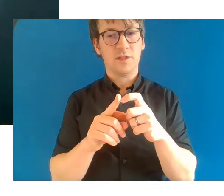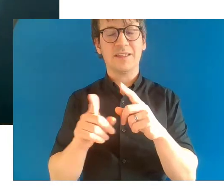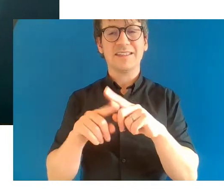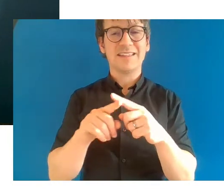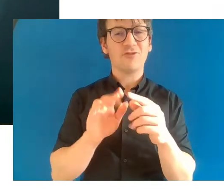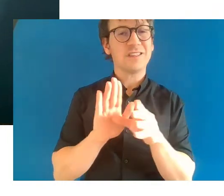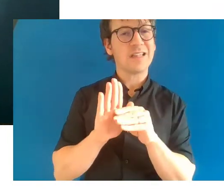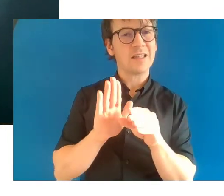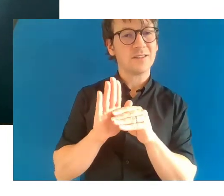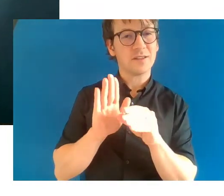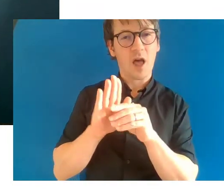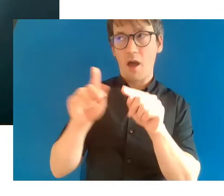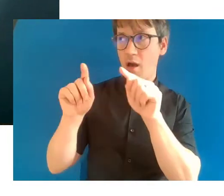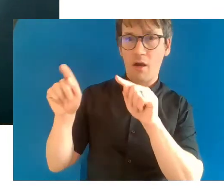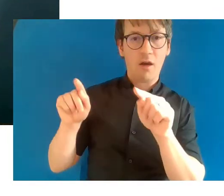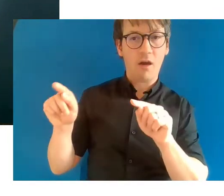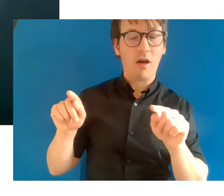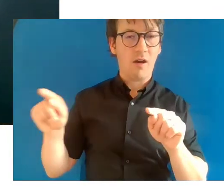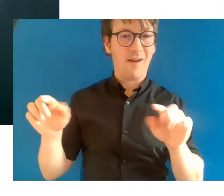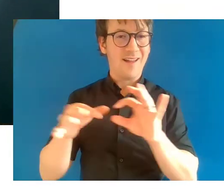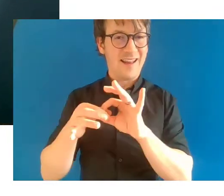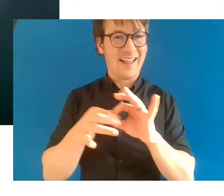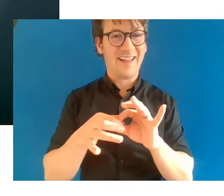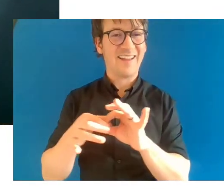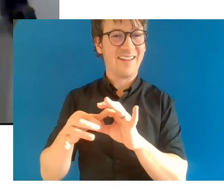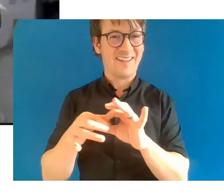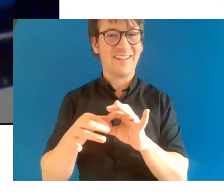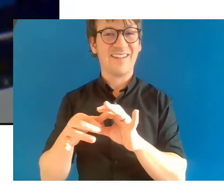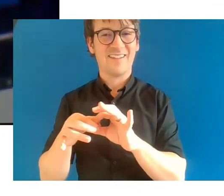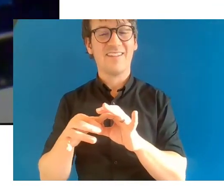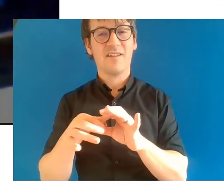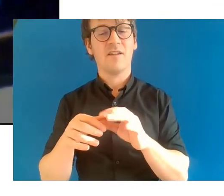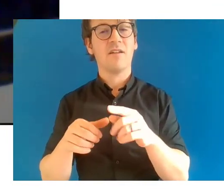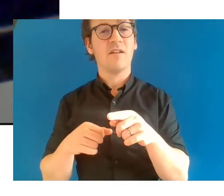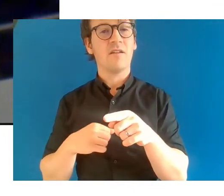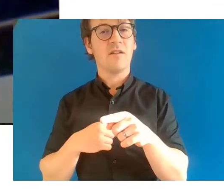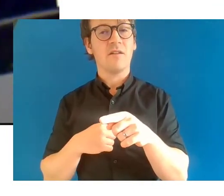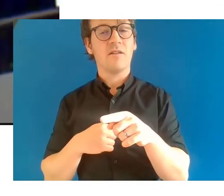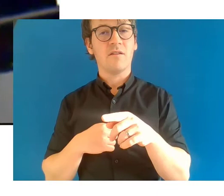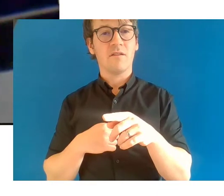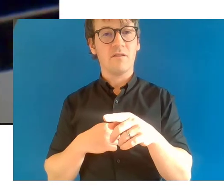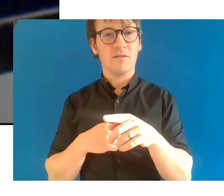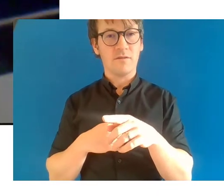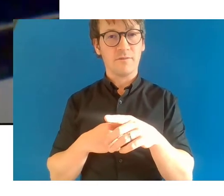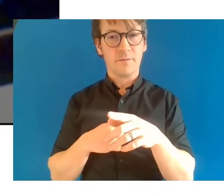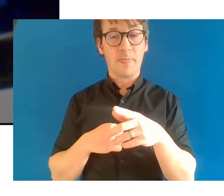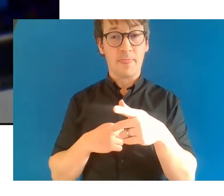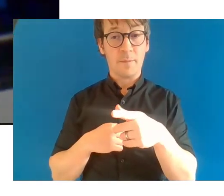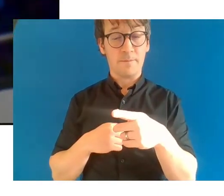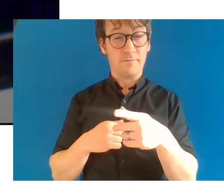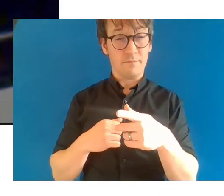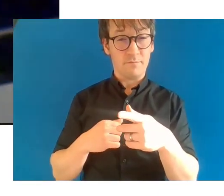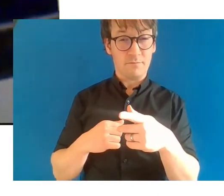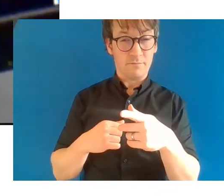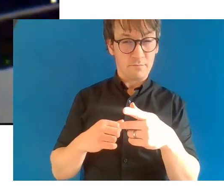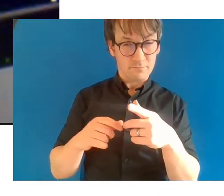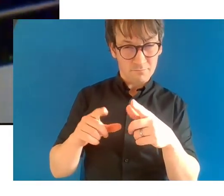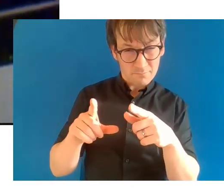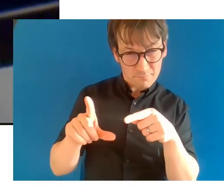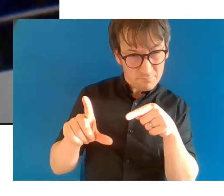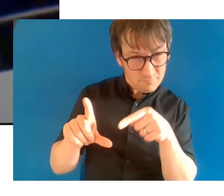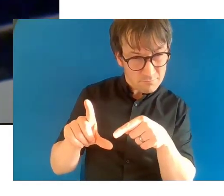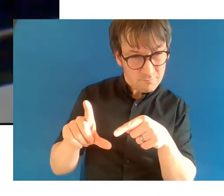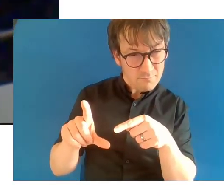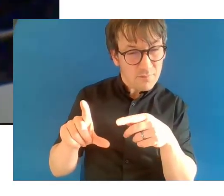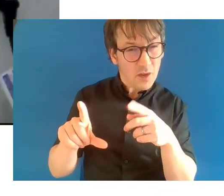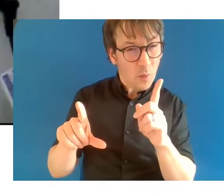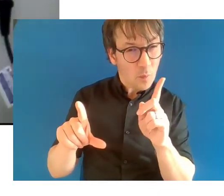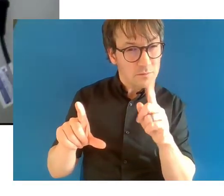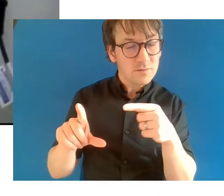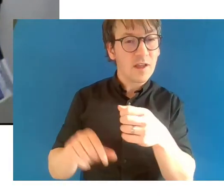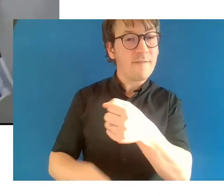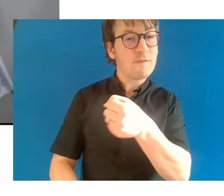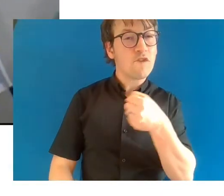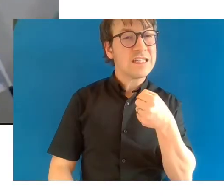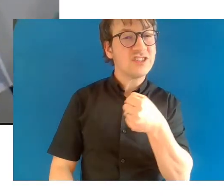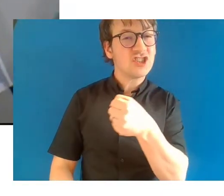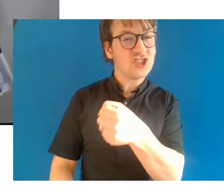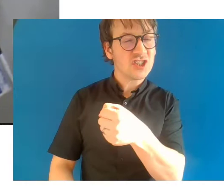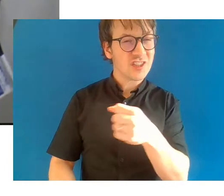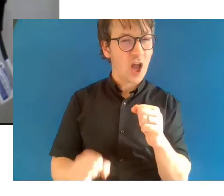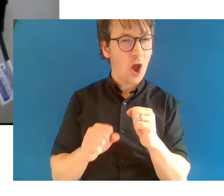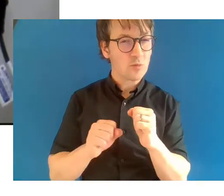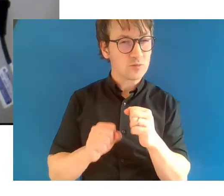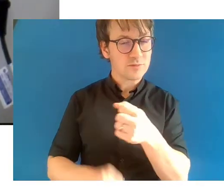different sensors in the room, and also we can just about make out the fridge there.